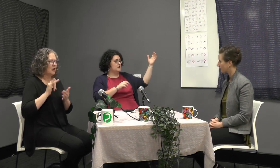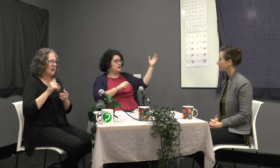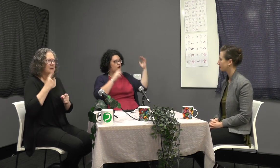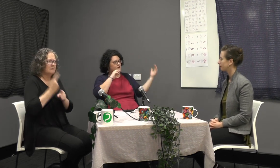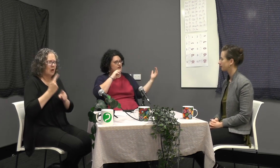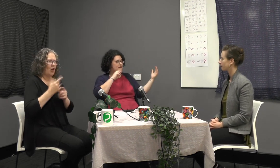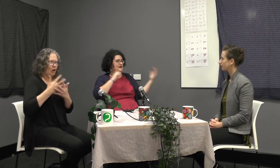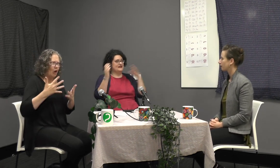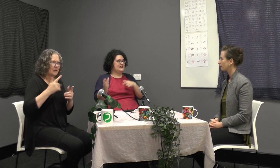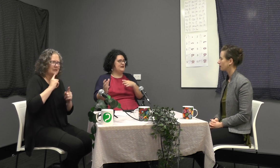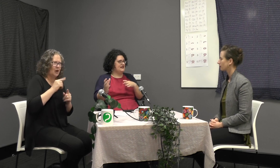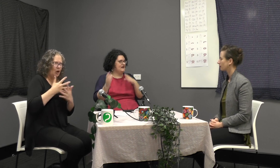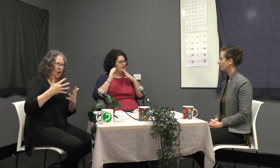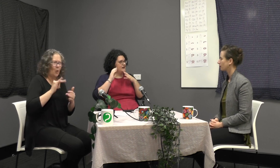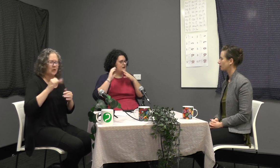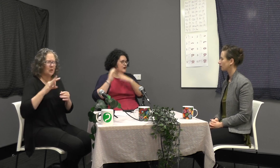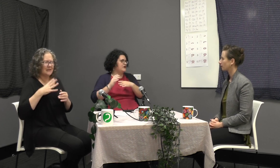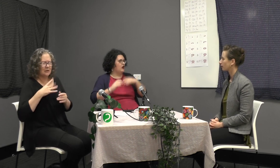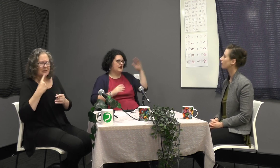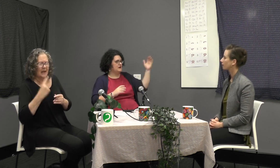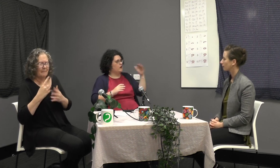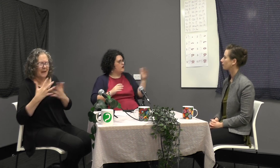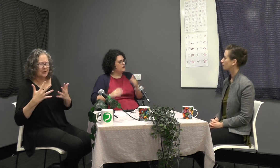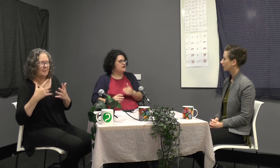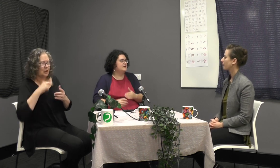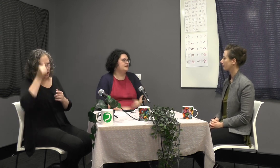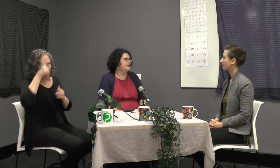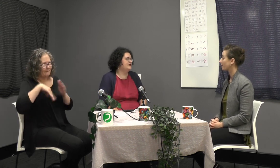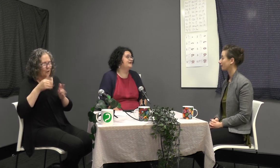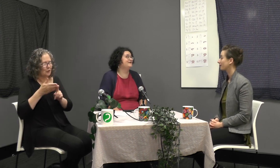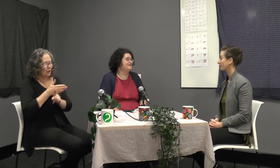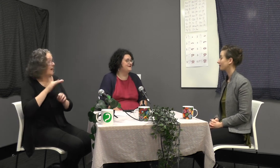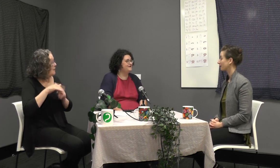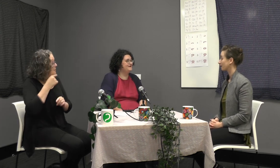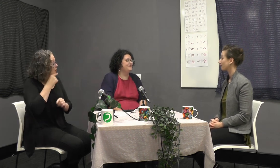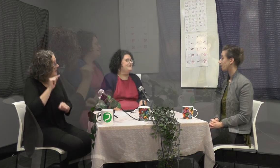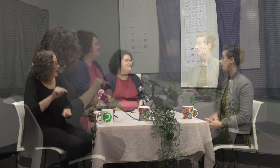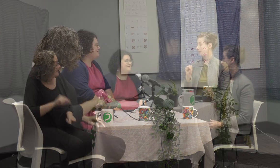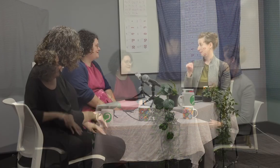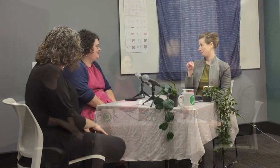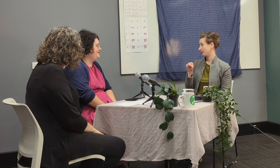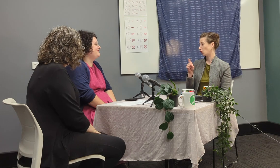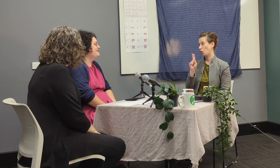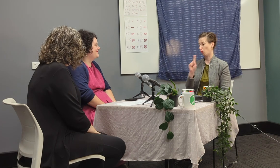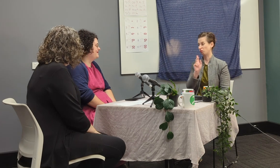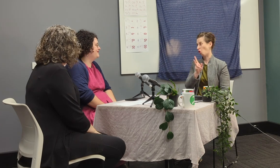or being said first, or conversely maybe doesn’t need to be said very much at all because we know the whole story’s about the boy. H: Yes.